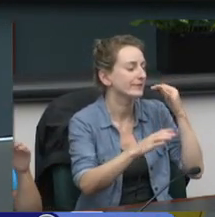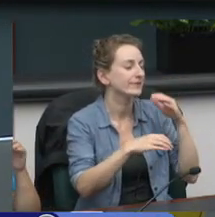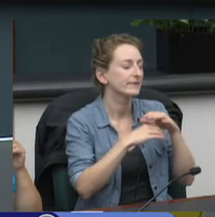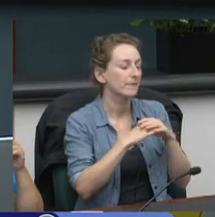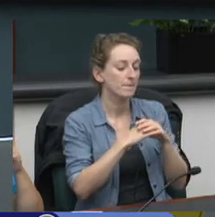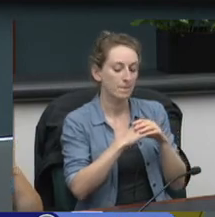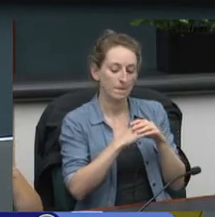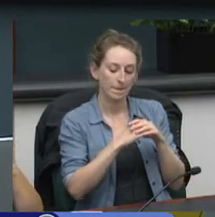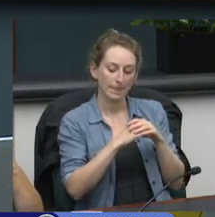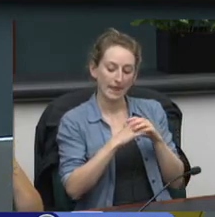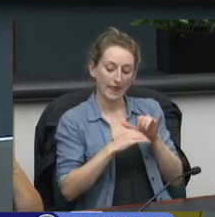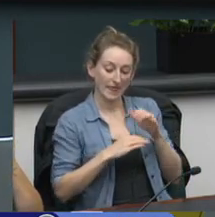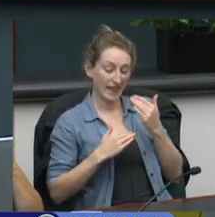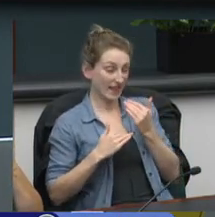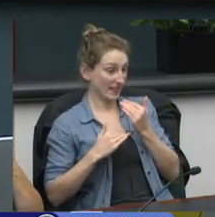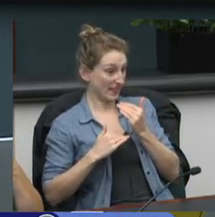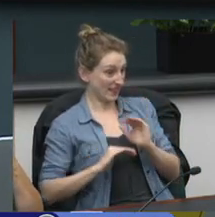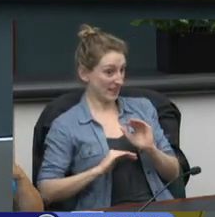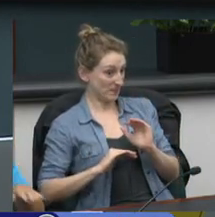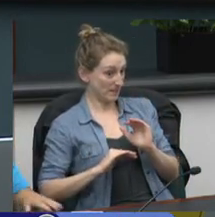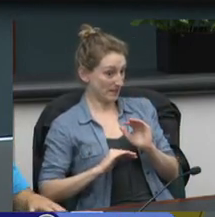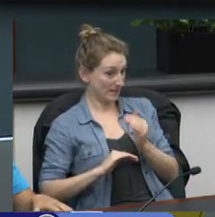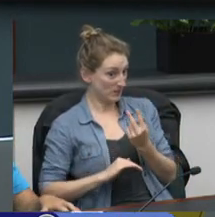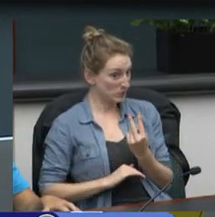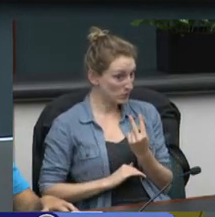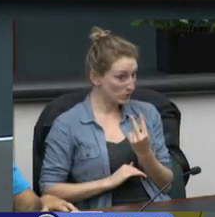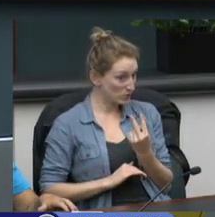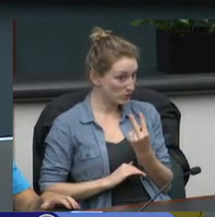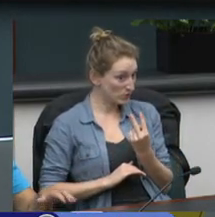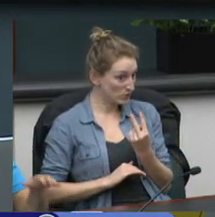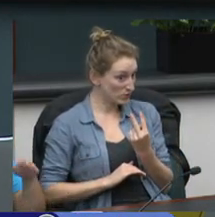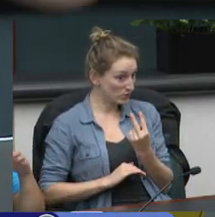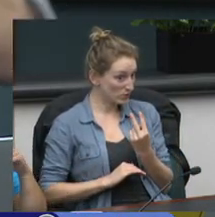be two additional stories if they wanted to do a massive amount of affordable